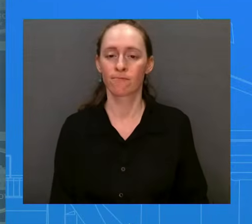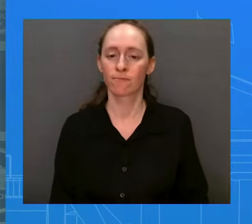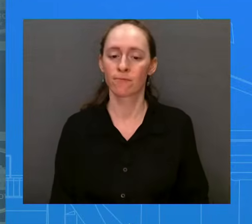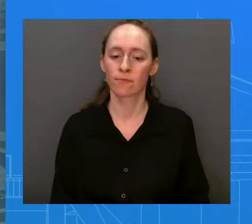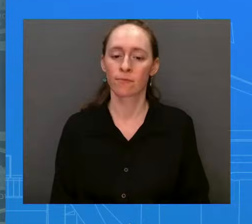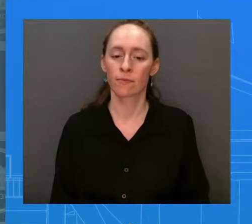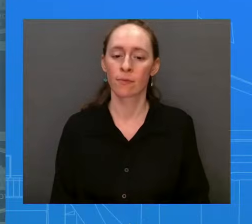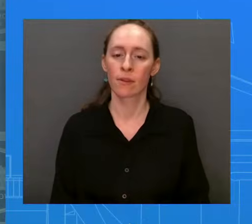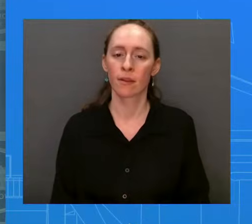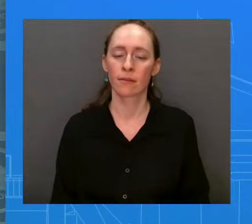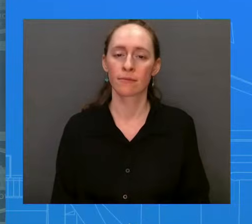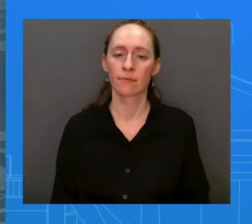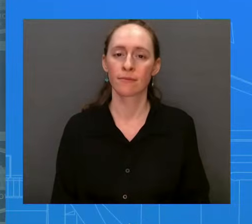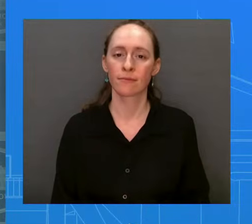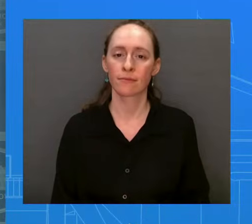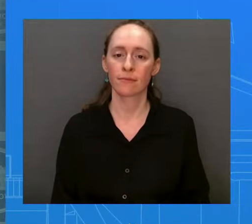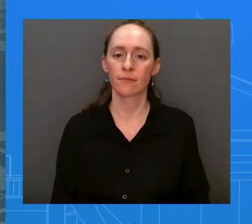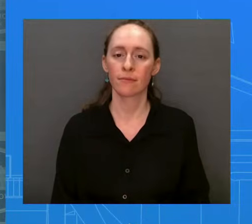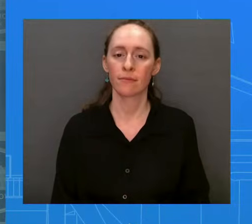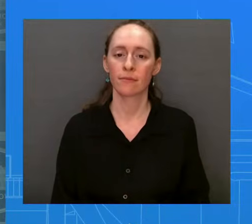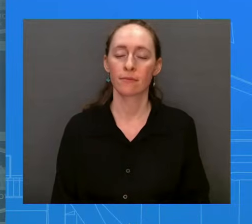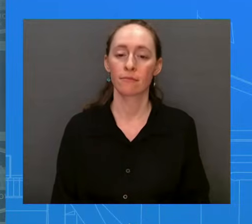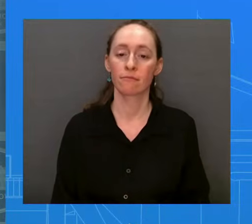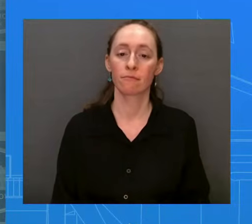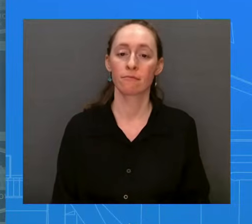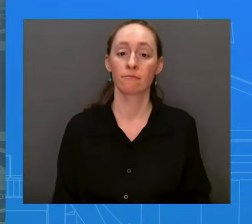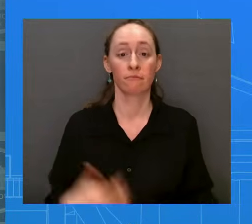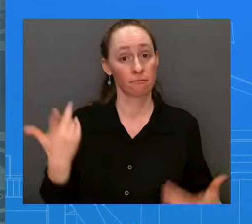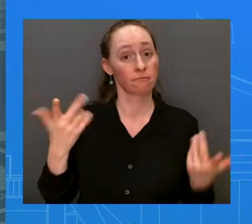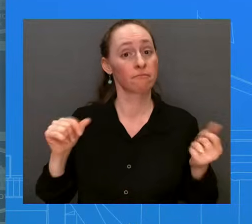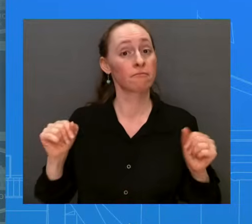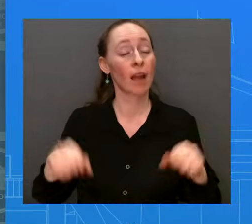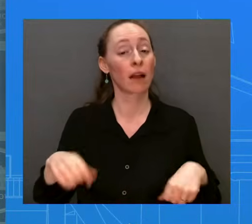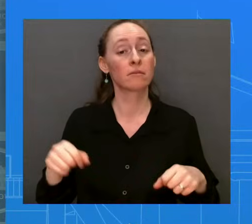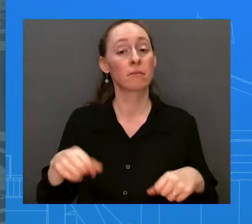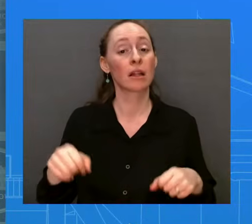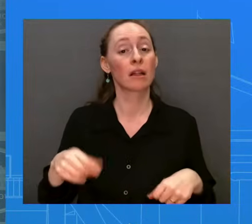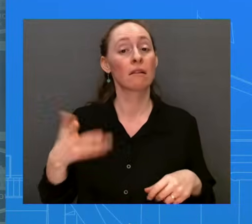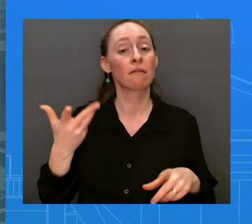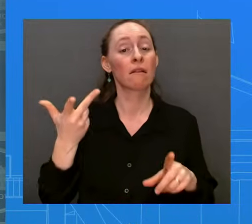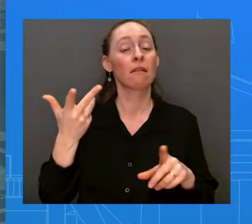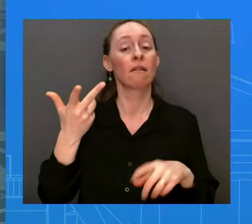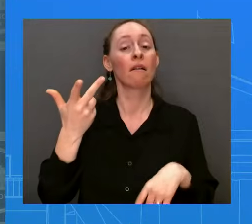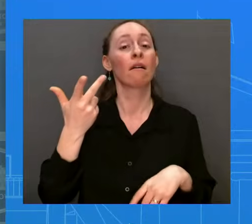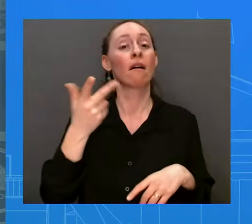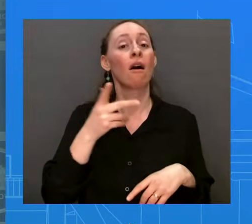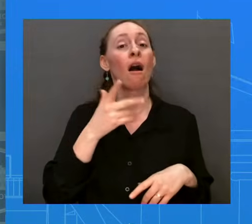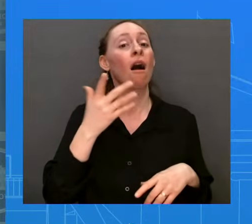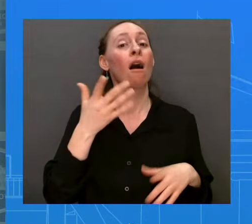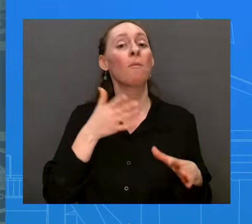you know, potential military sites of ours, or sensitive sites. So again, out of an abundance of caution, for those two reasons, the President,